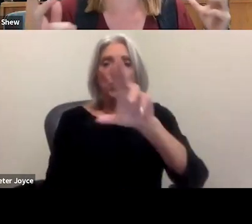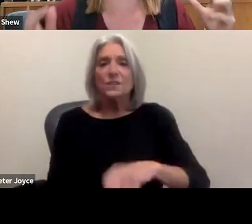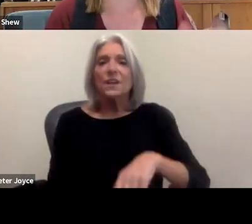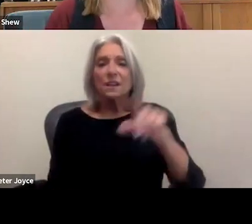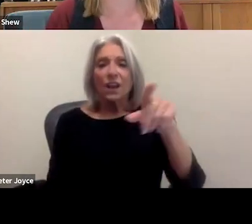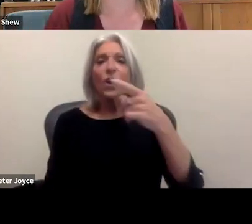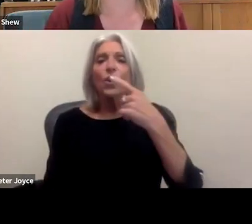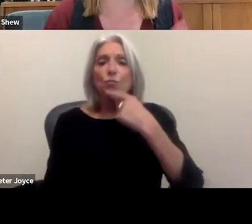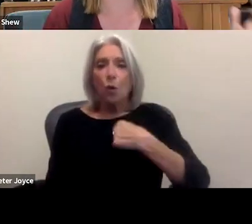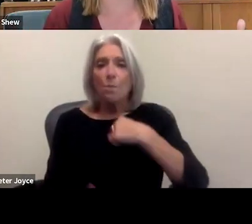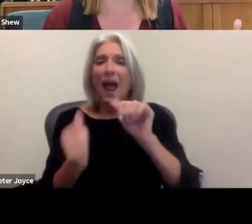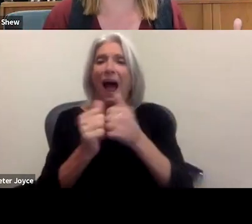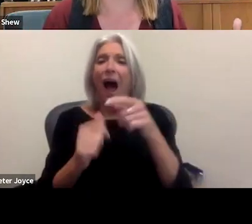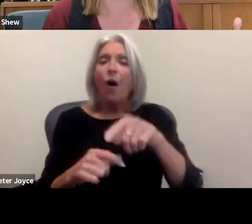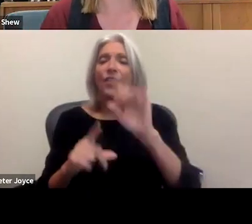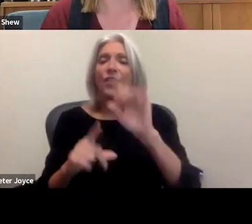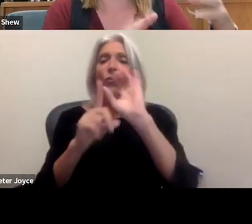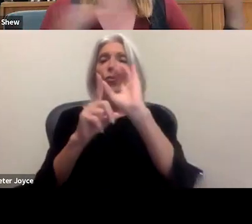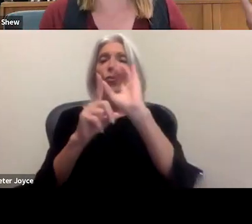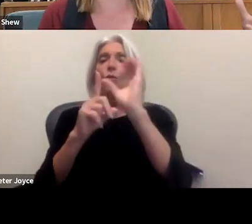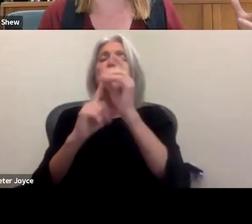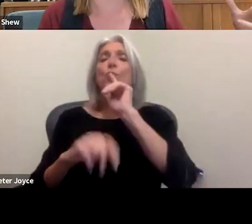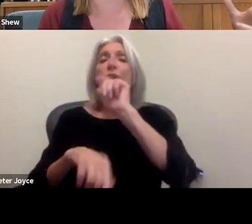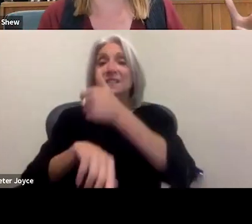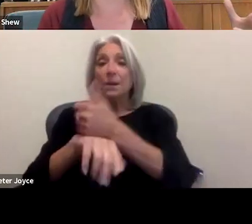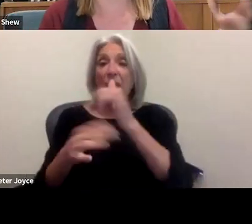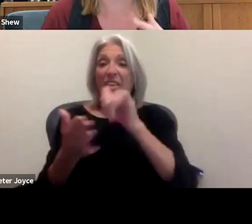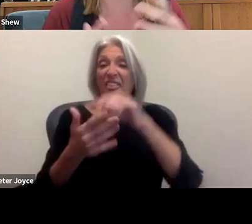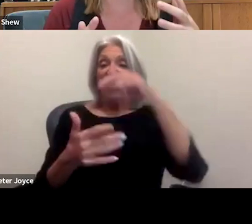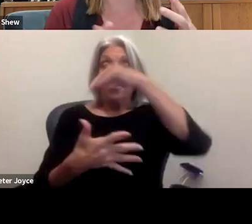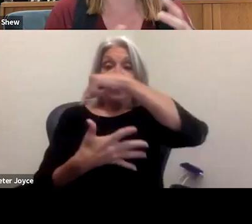are things are culturally situated, but these are the sort of situations in which I'm usually